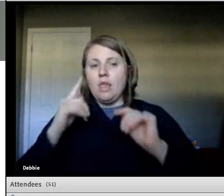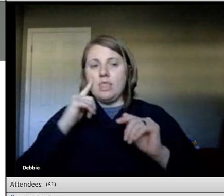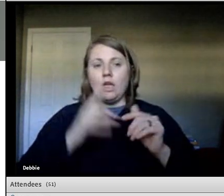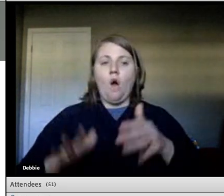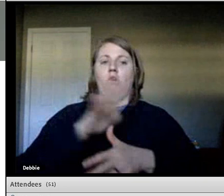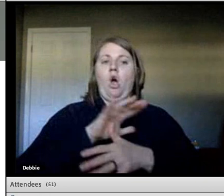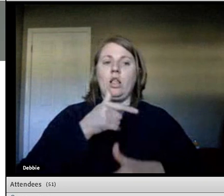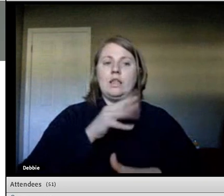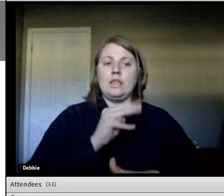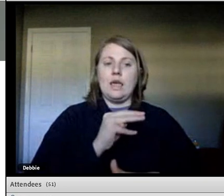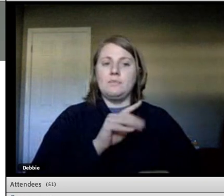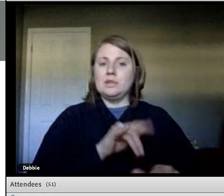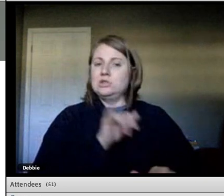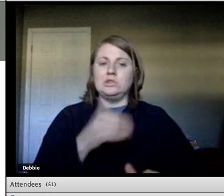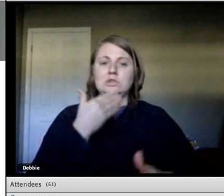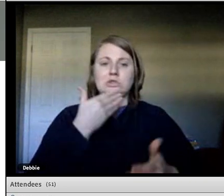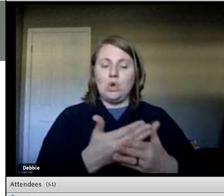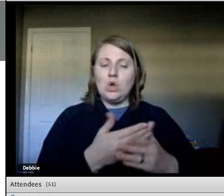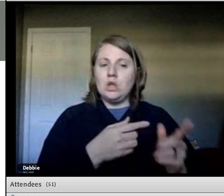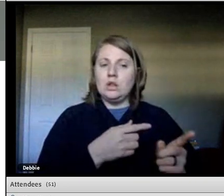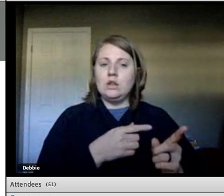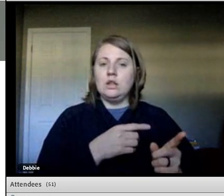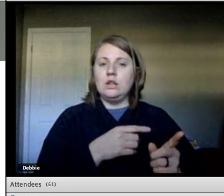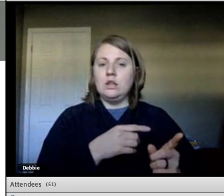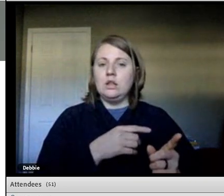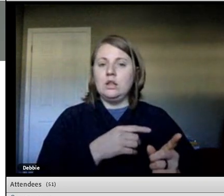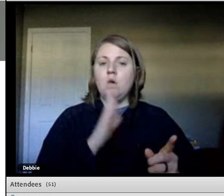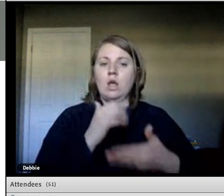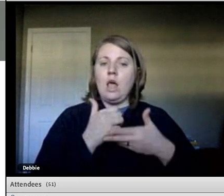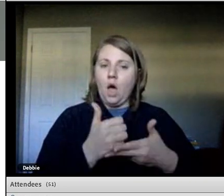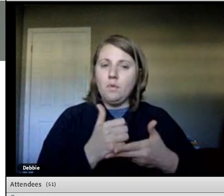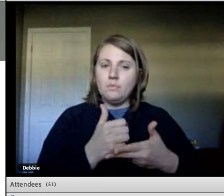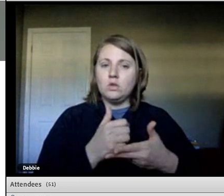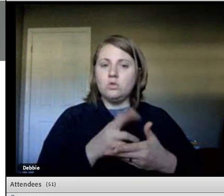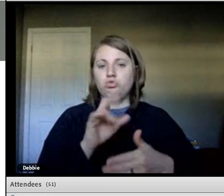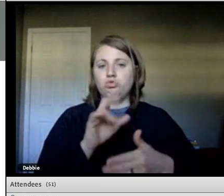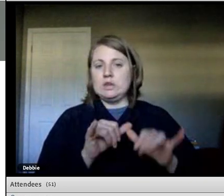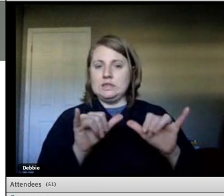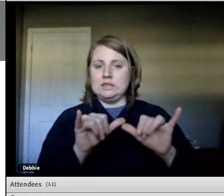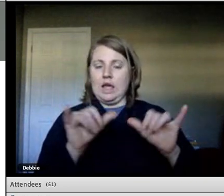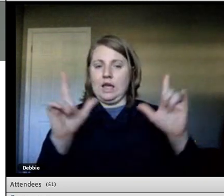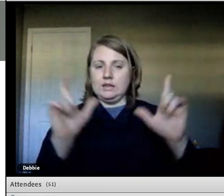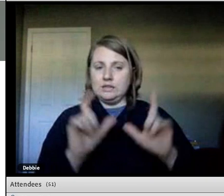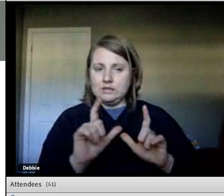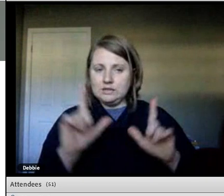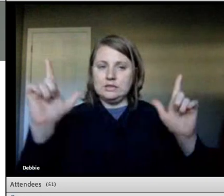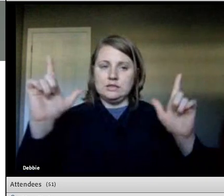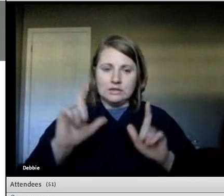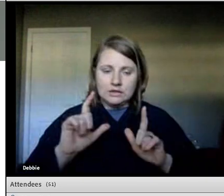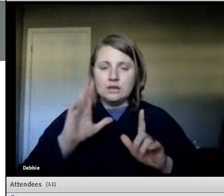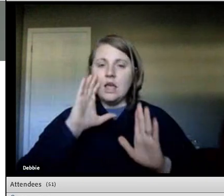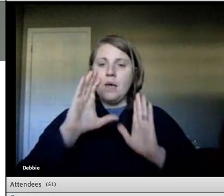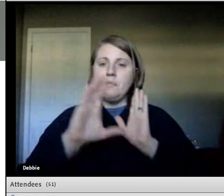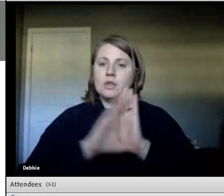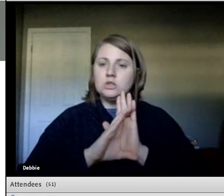It will help you resize images. It will help you crop images. It will help you add layers to your images,